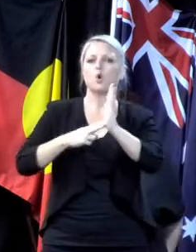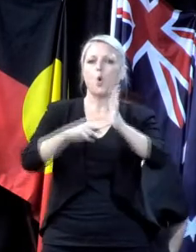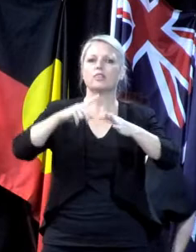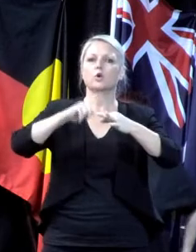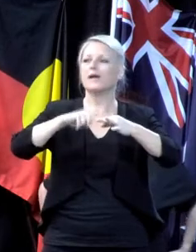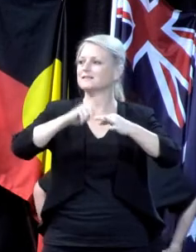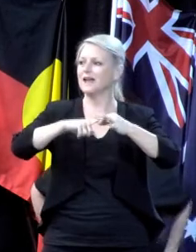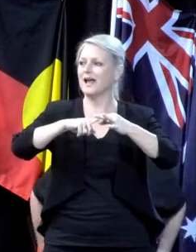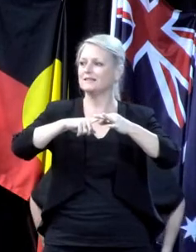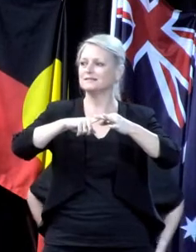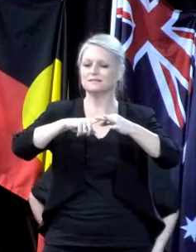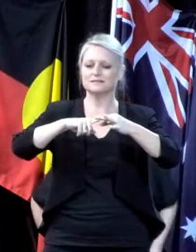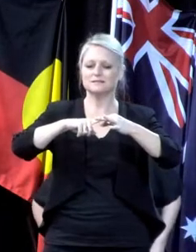It's actually there. It's already marked.